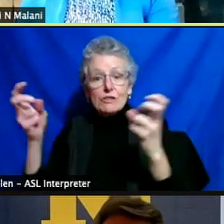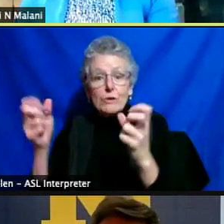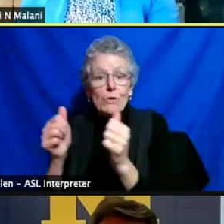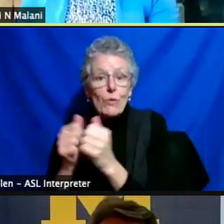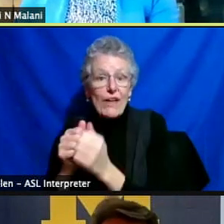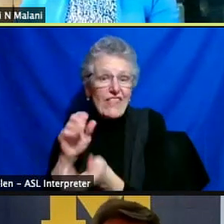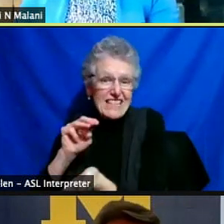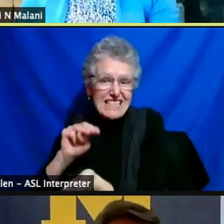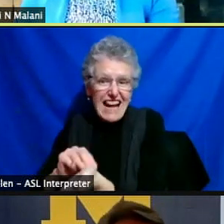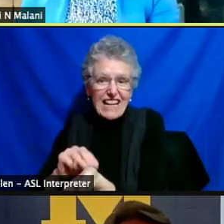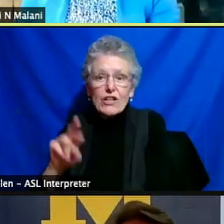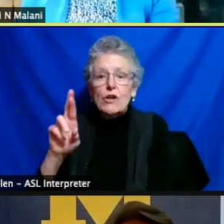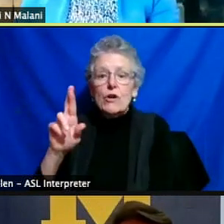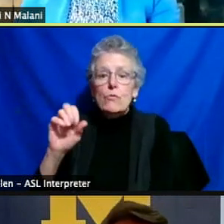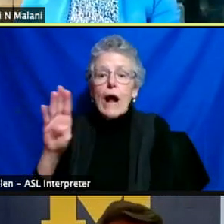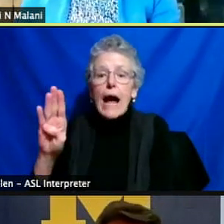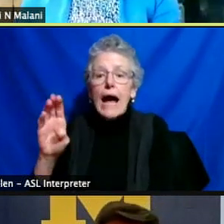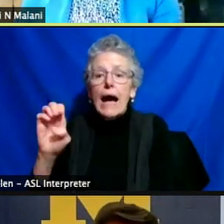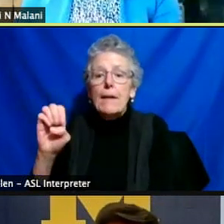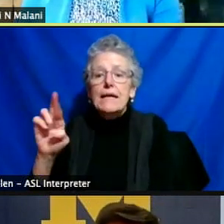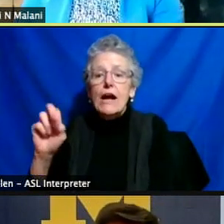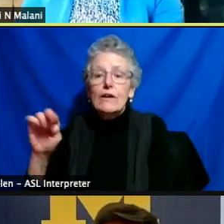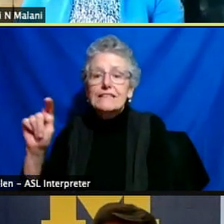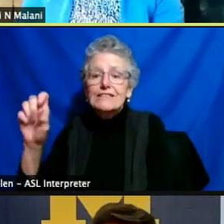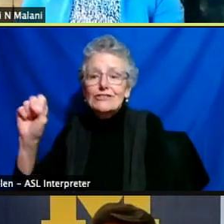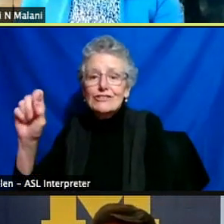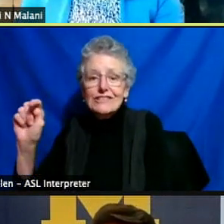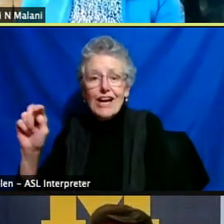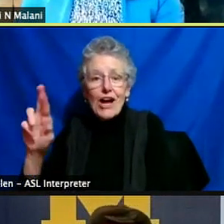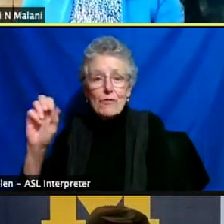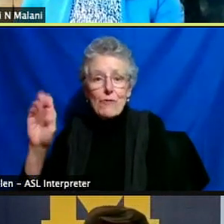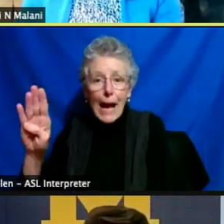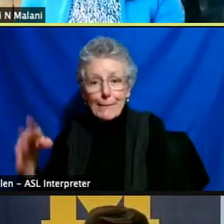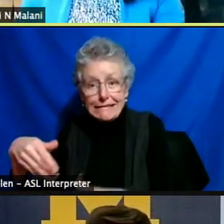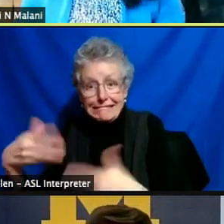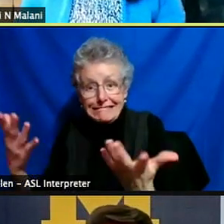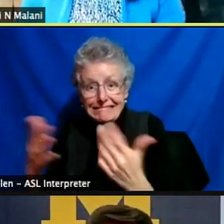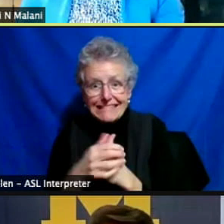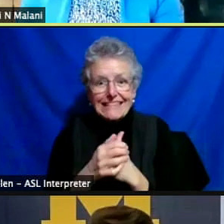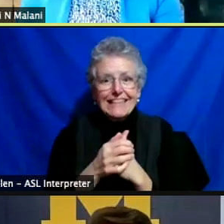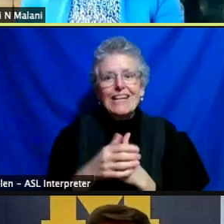So Rob this is... Yeah, welcome back.